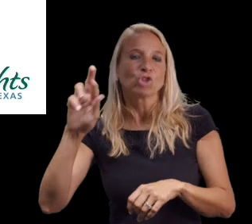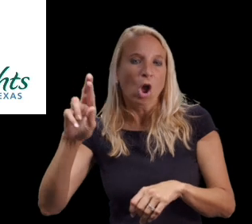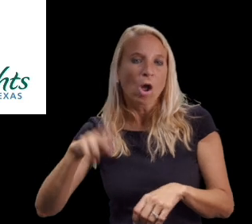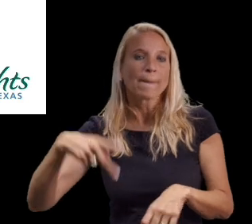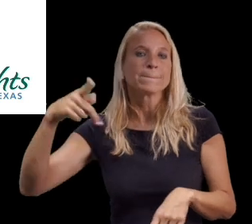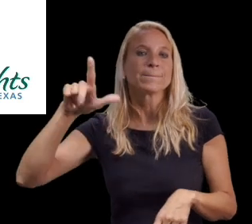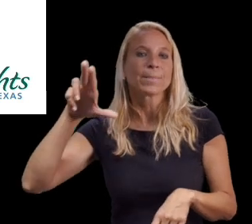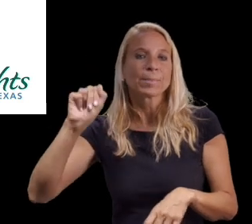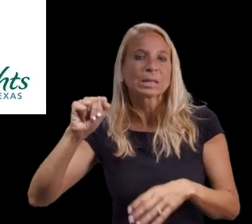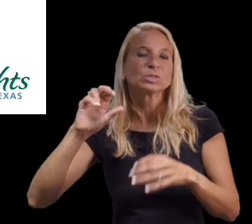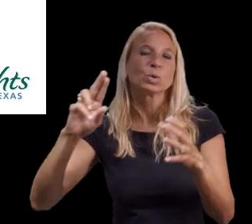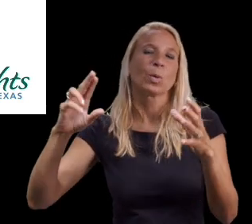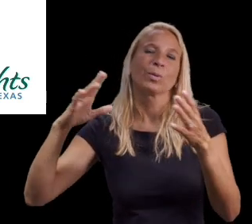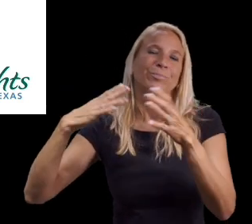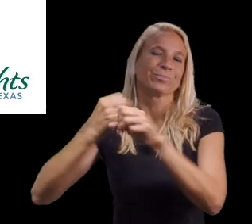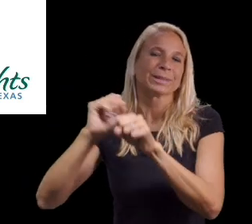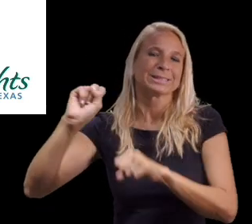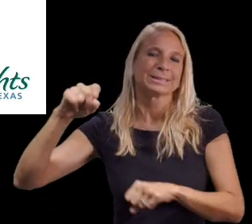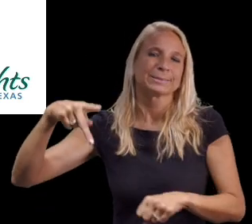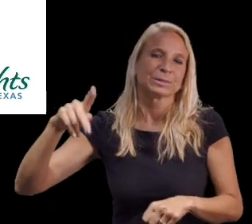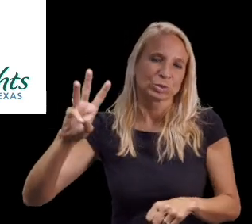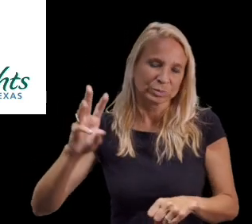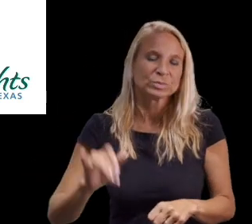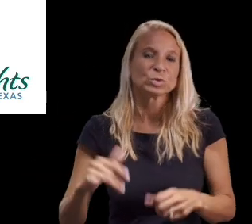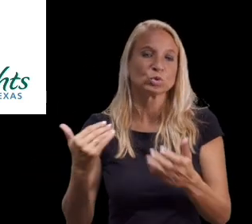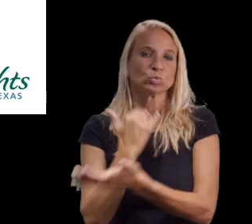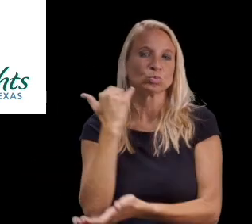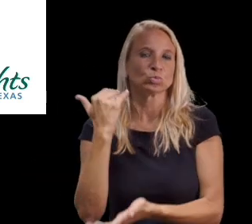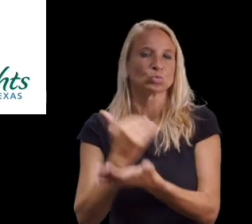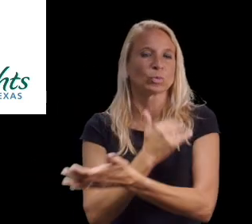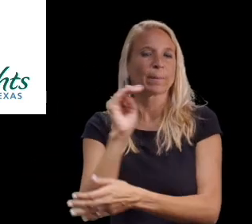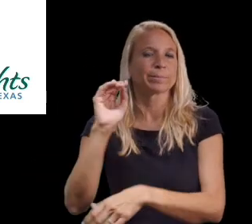or SPW, it is a managed care model so that individuals